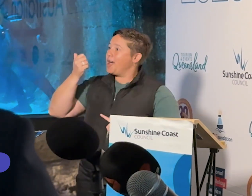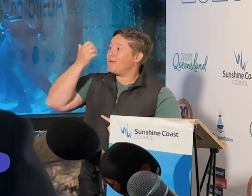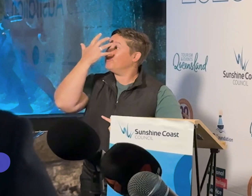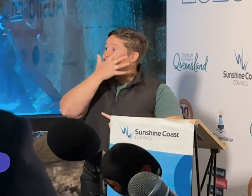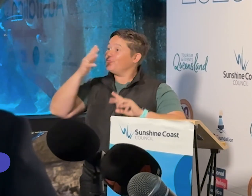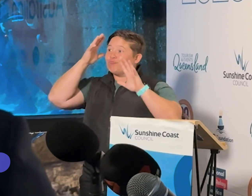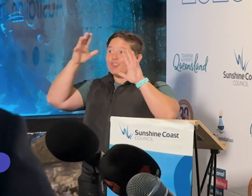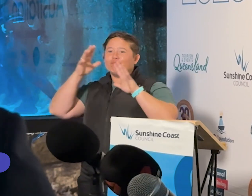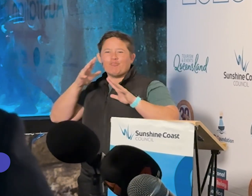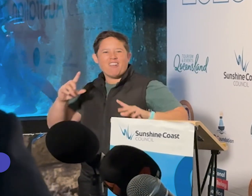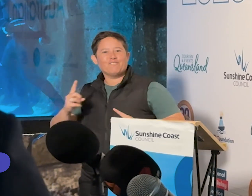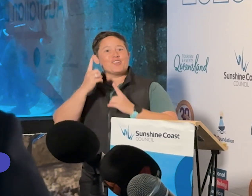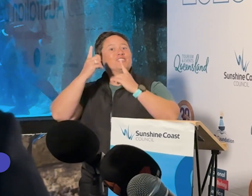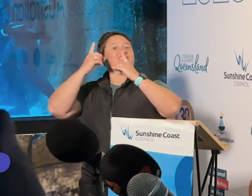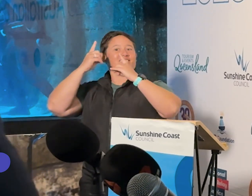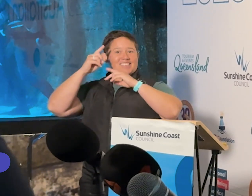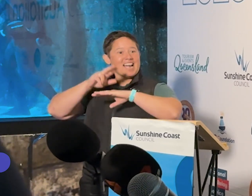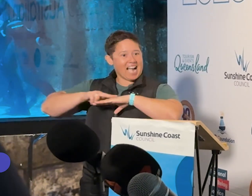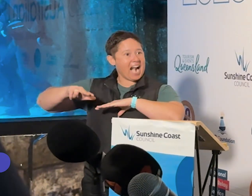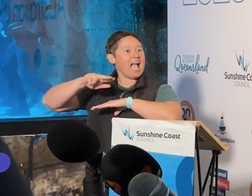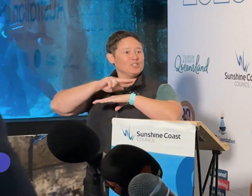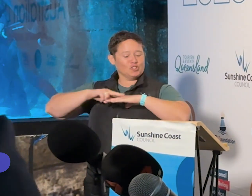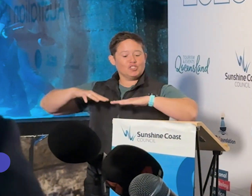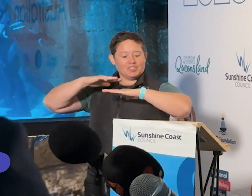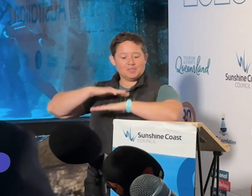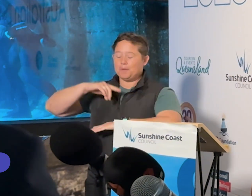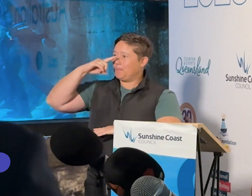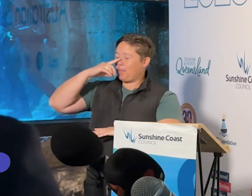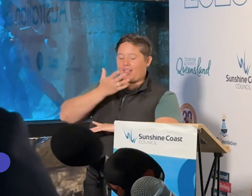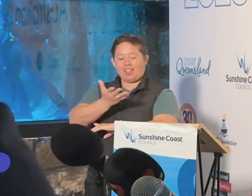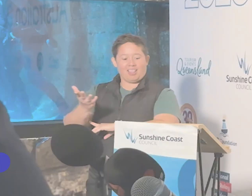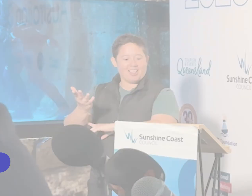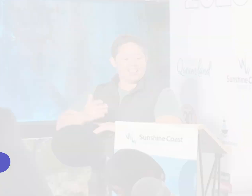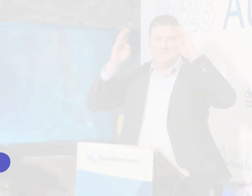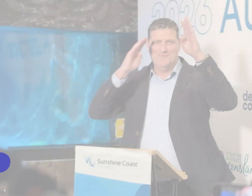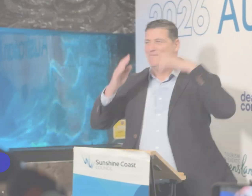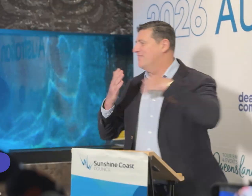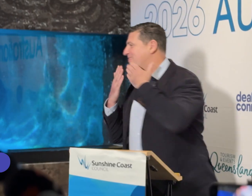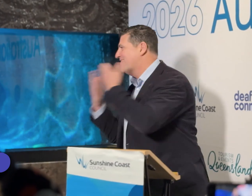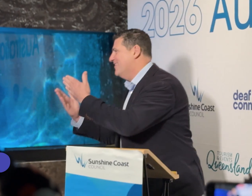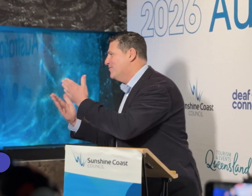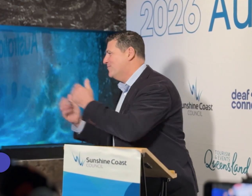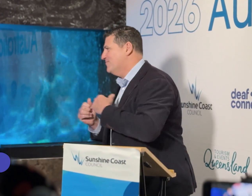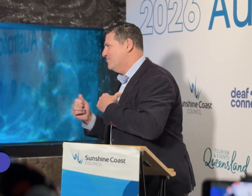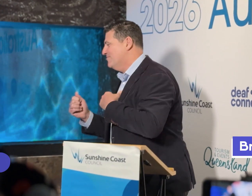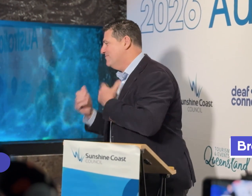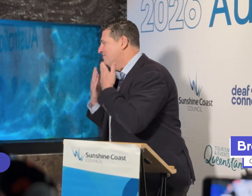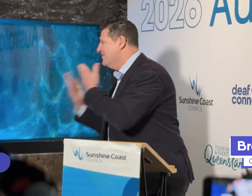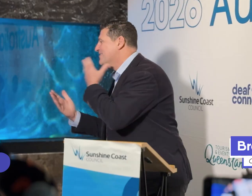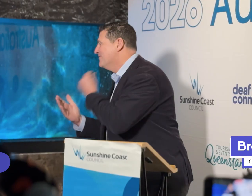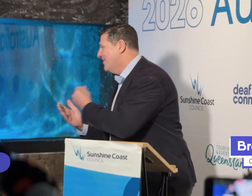and any Torres Strait Islander and First Nations people here present. Hello everyone. Thank you.